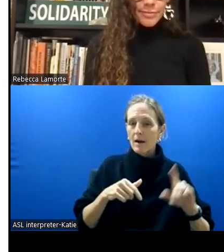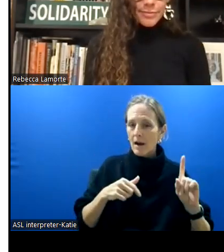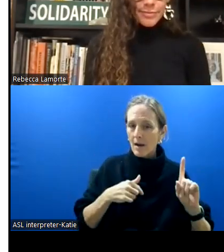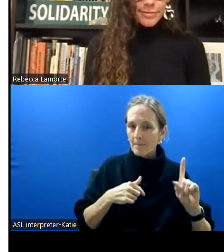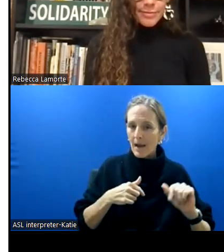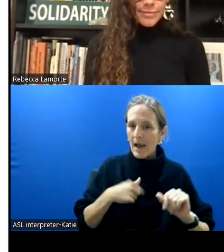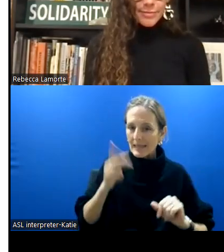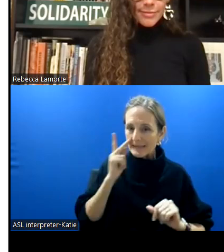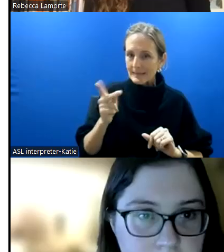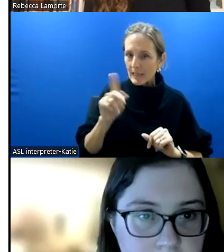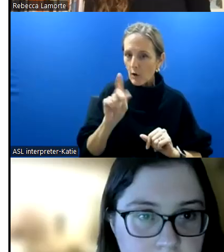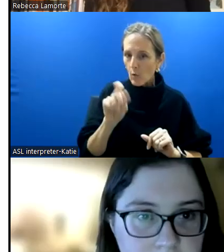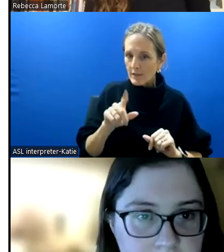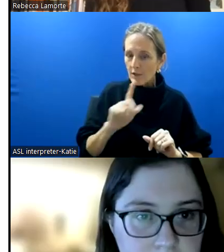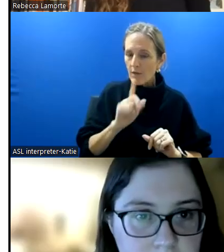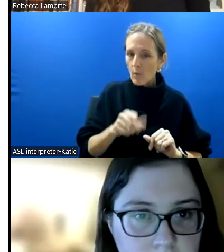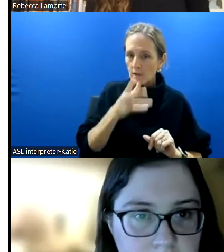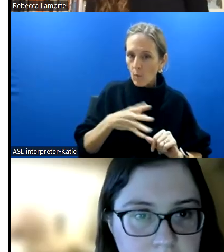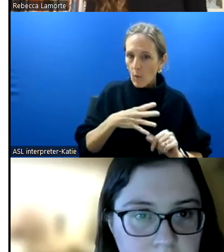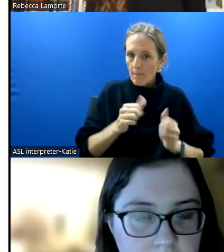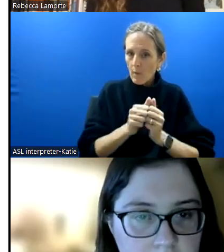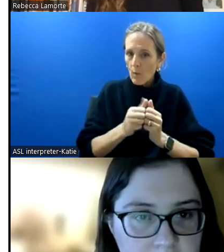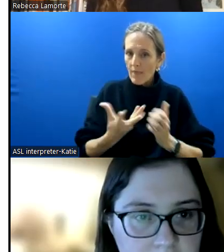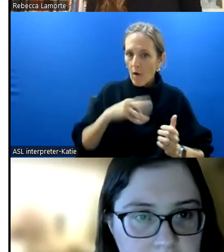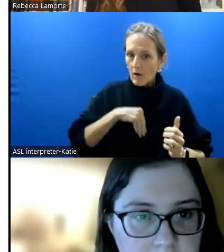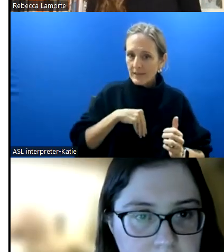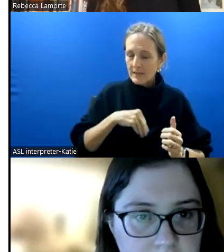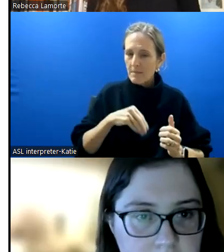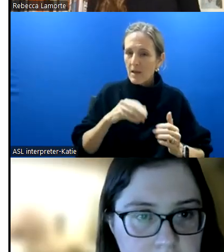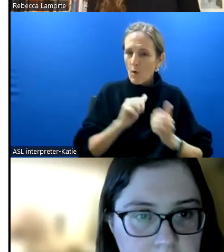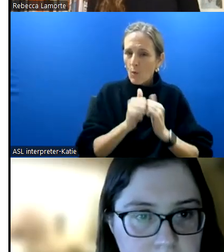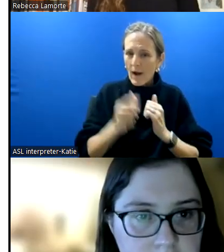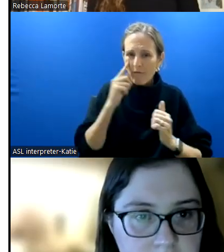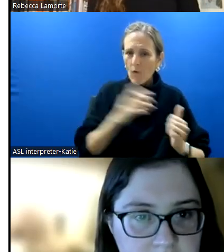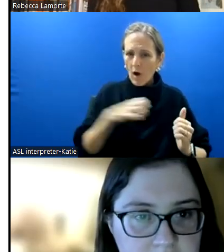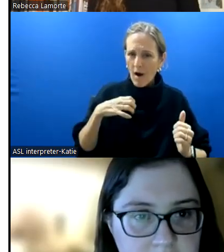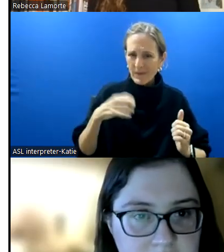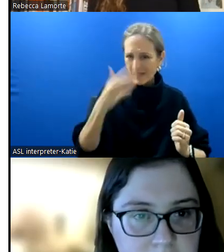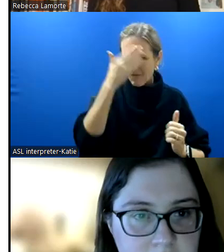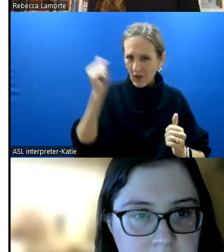"There was a woman with autism "who ran for Congress last year. "I'm blanking on her name, but she was in the state assembly